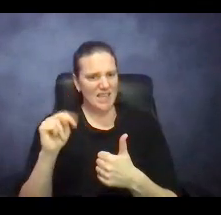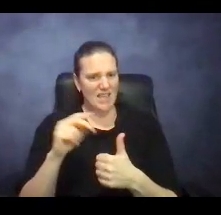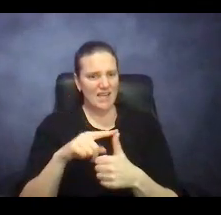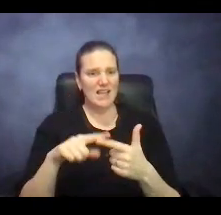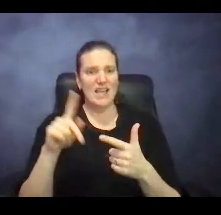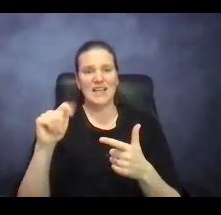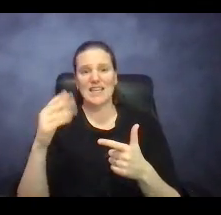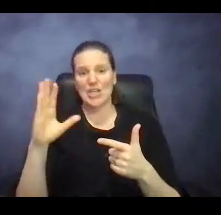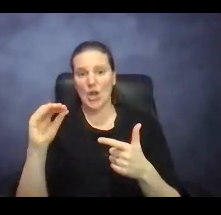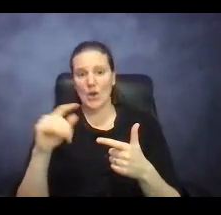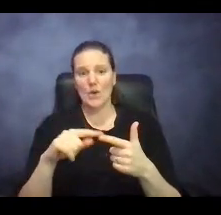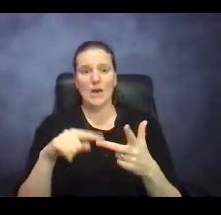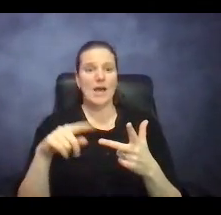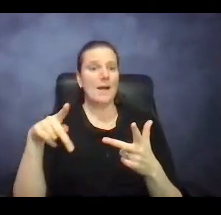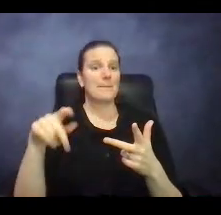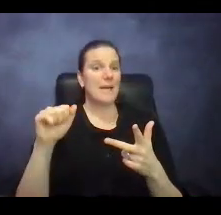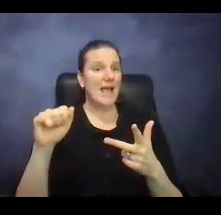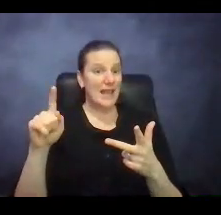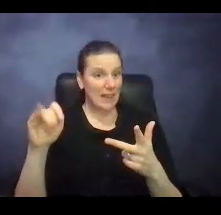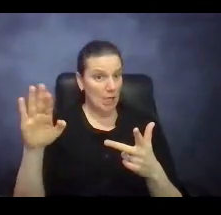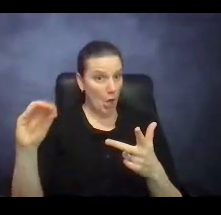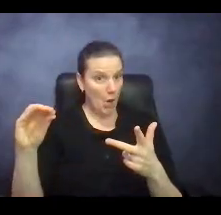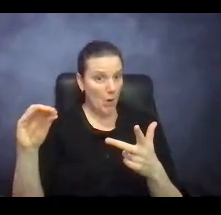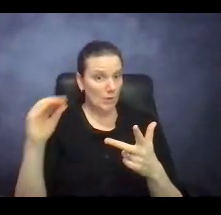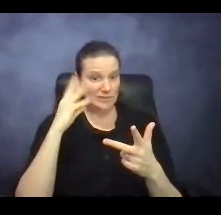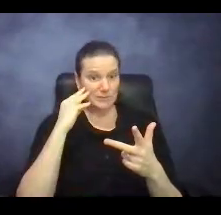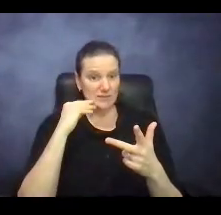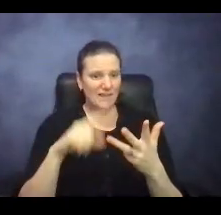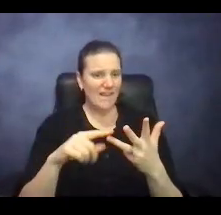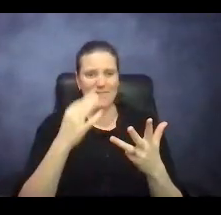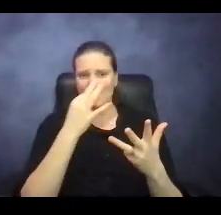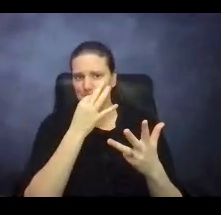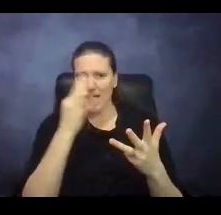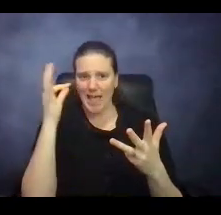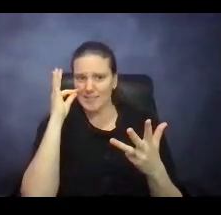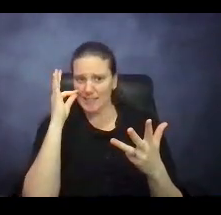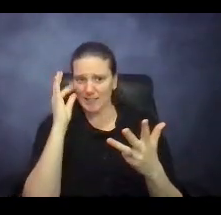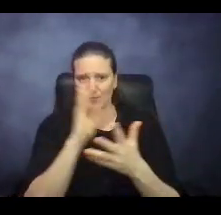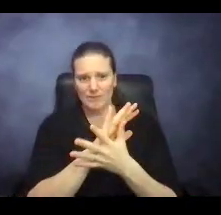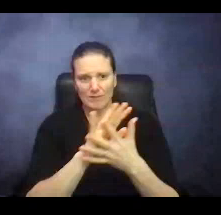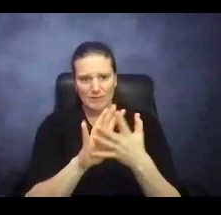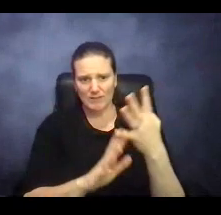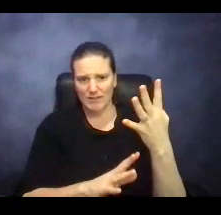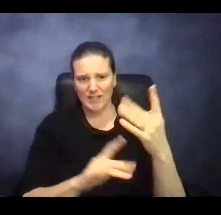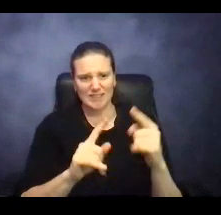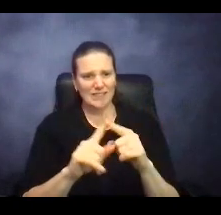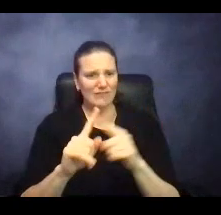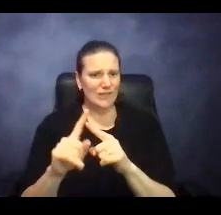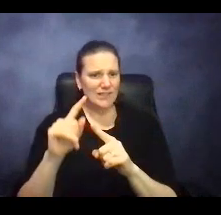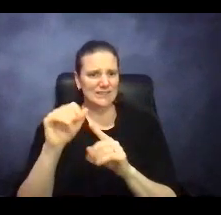I've done paleo, I've done, you know, I've fasted; there's all different... different seasons require different